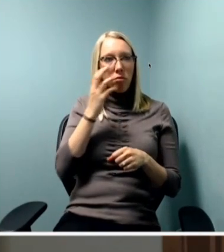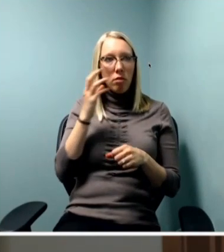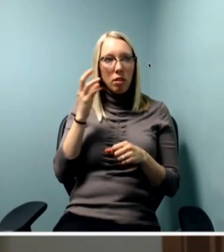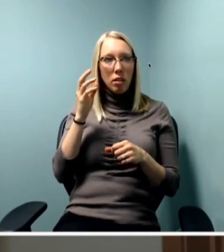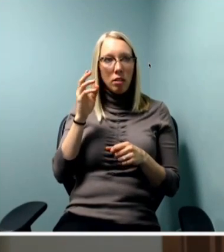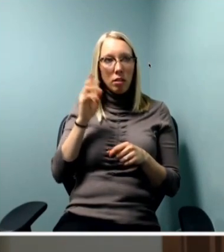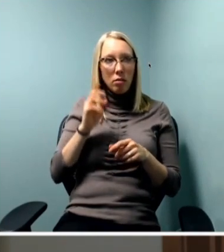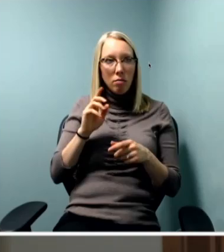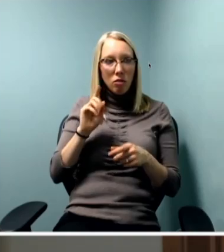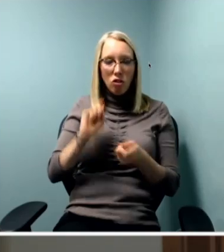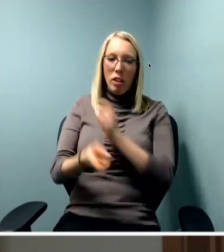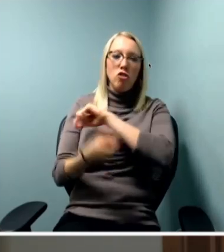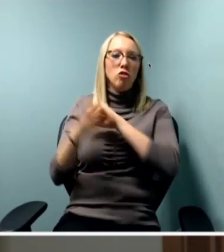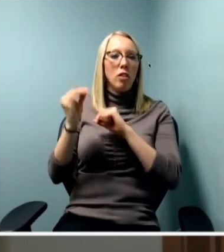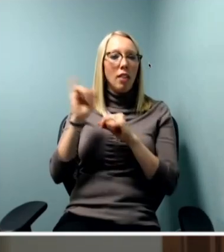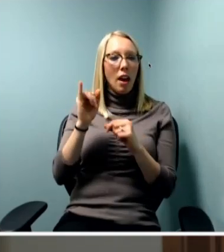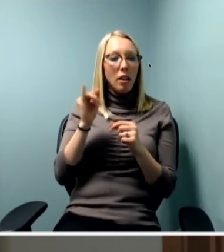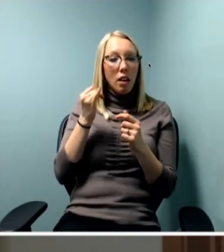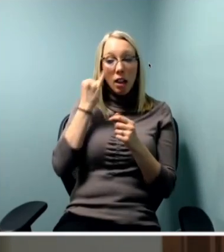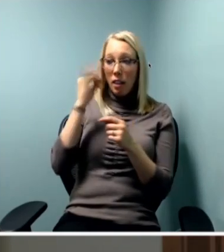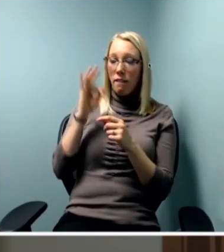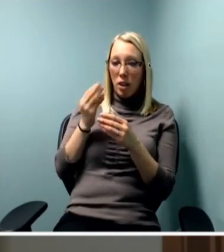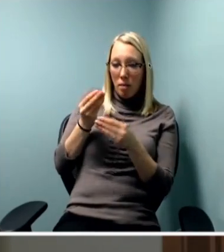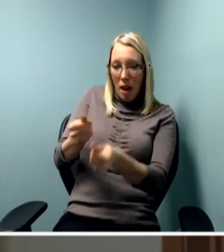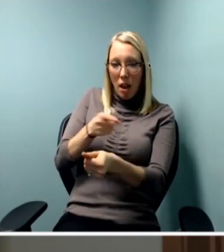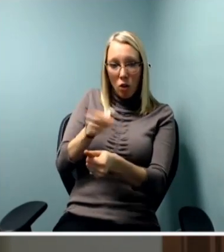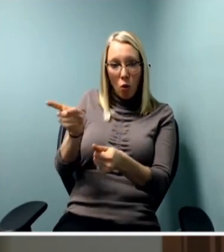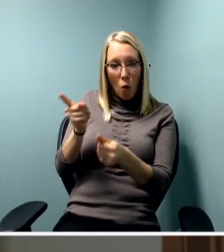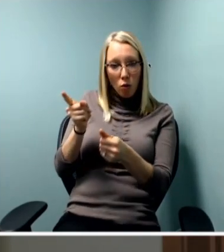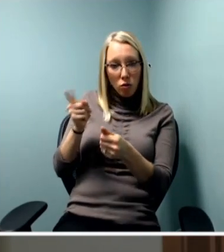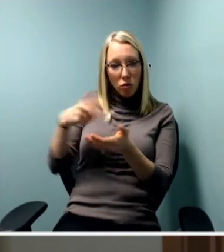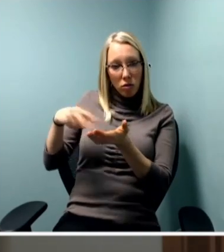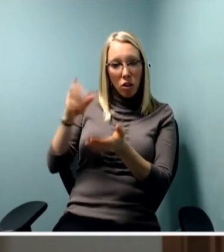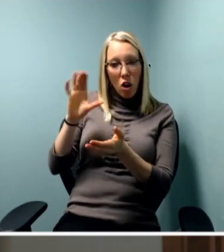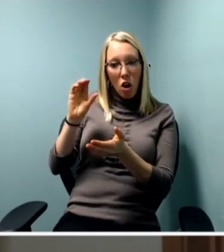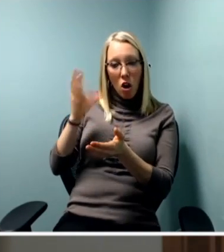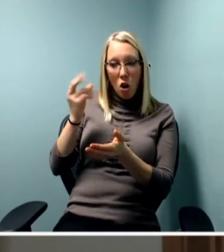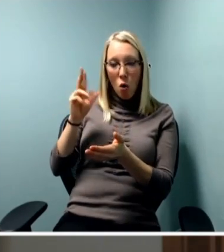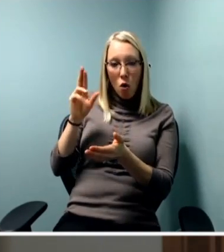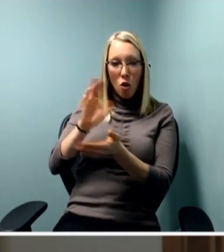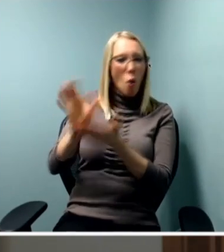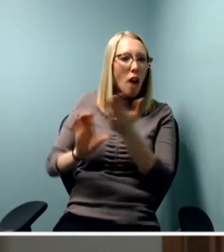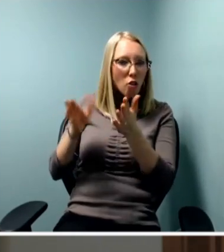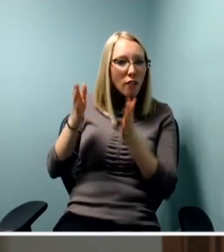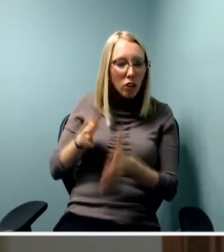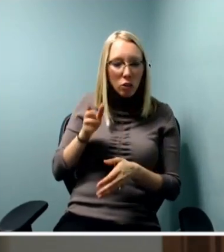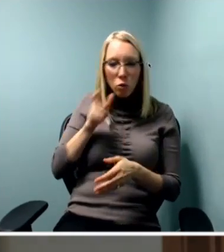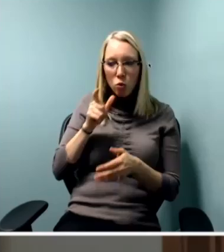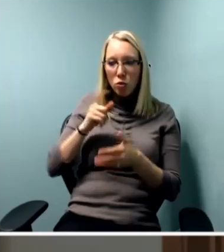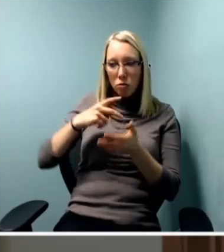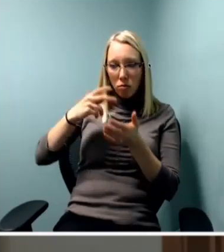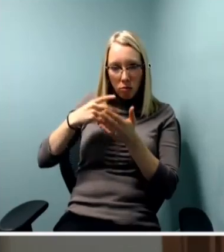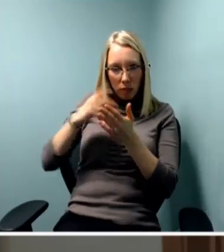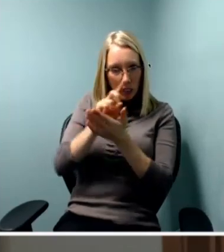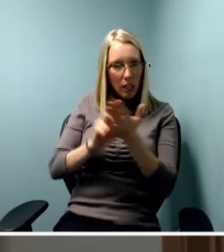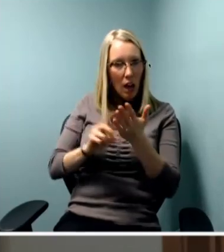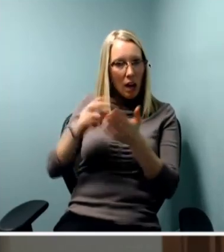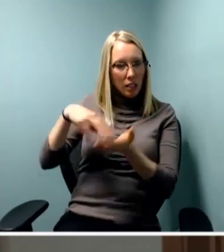these choreographers, really launched AXIS into the mainstream, contemporary dance world, which was not something